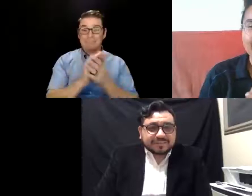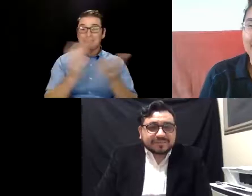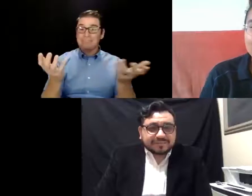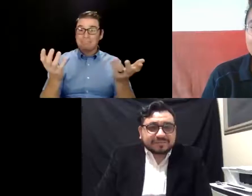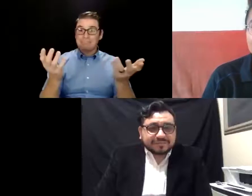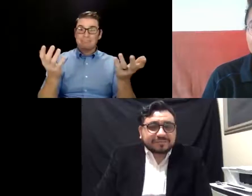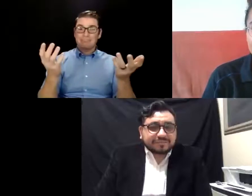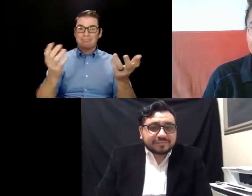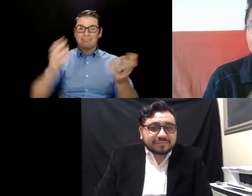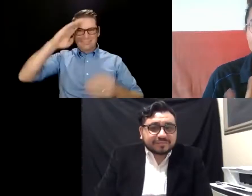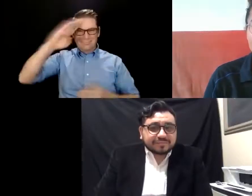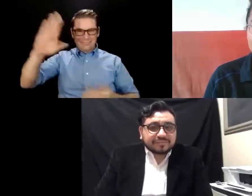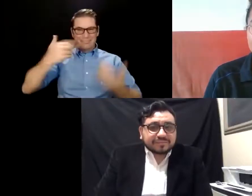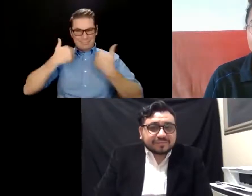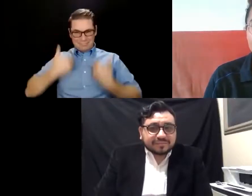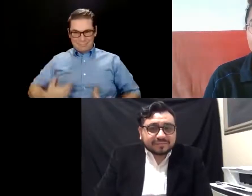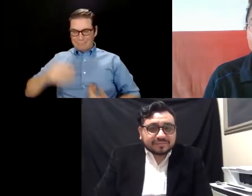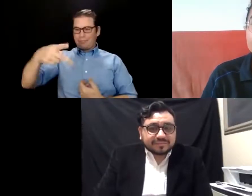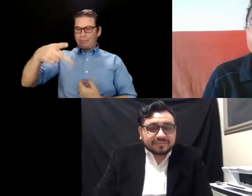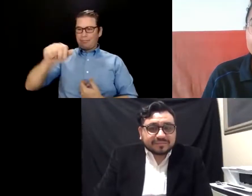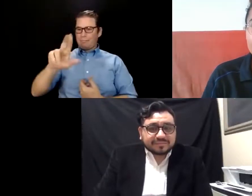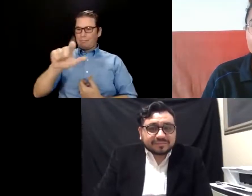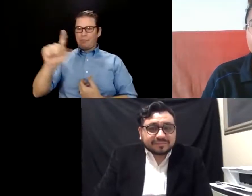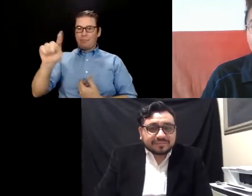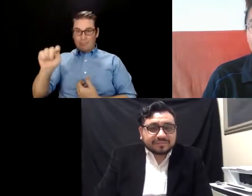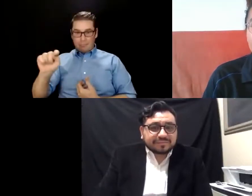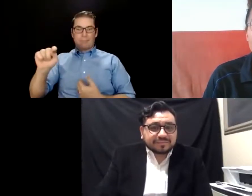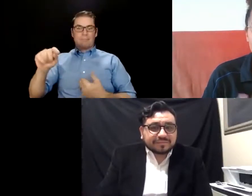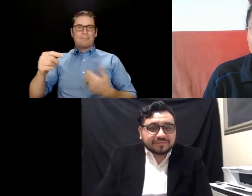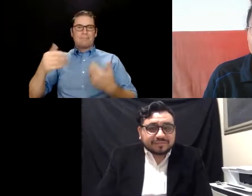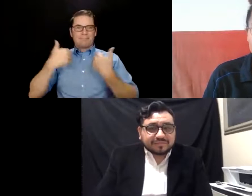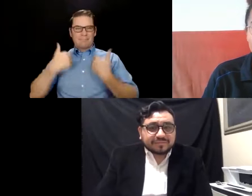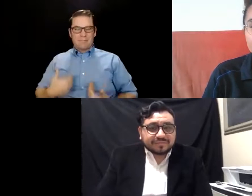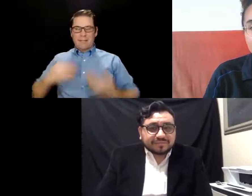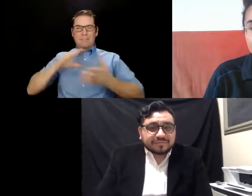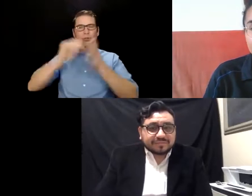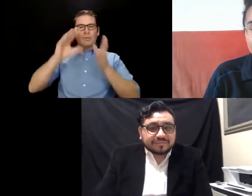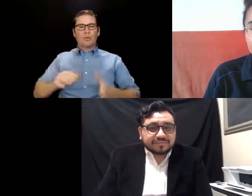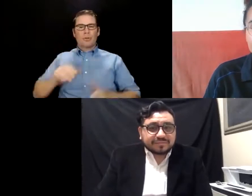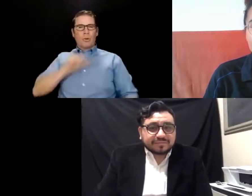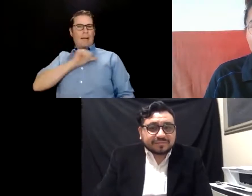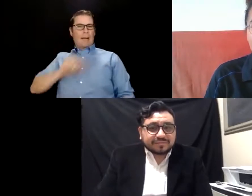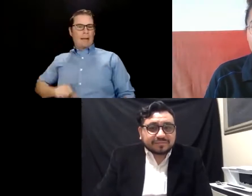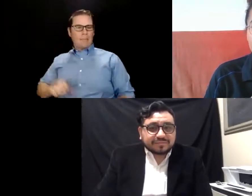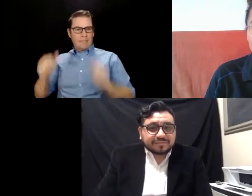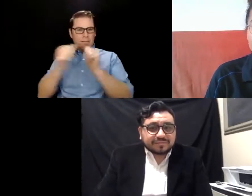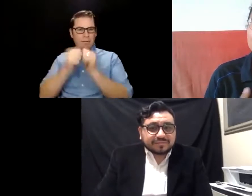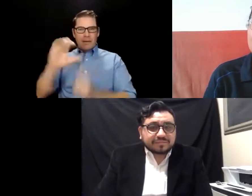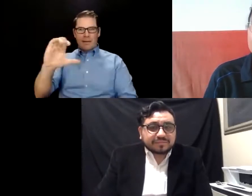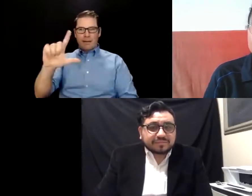Hi, my name is Paulette. I'm a student ambassador with Clovis Community College. Um, you've probably seen me before in some other videos, so I'm not gonna make you sit through my intro